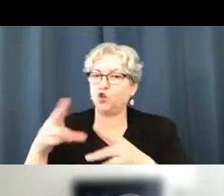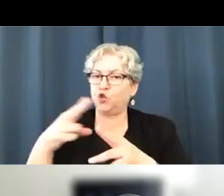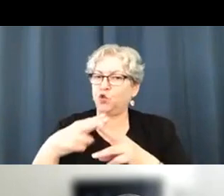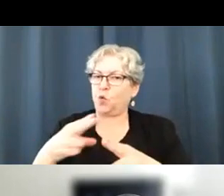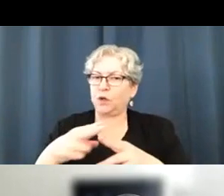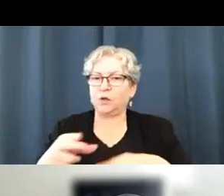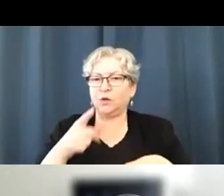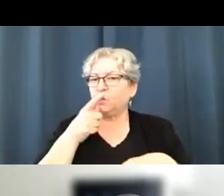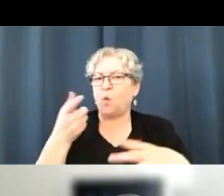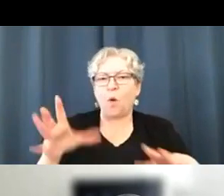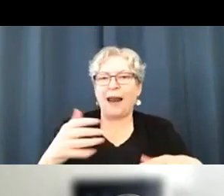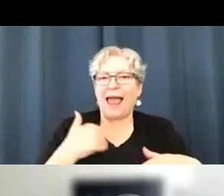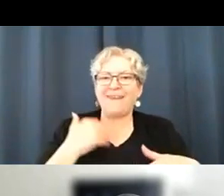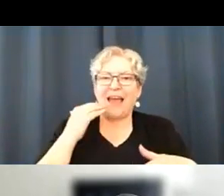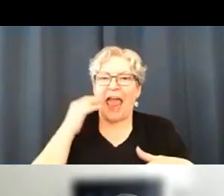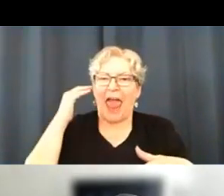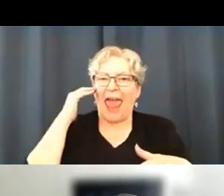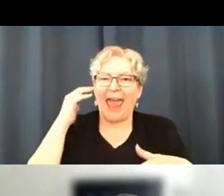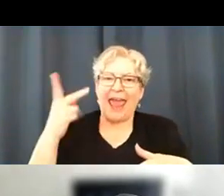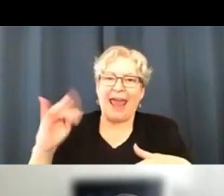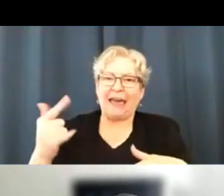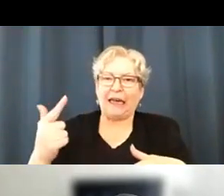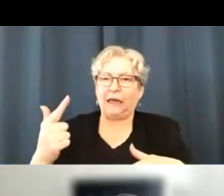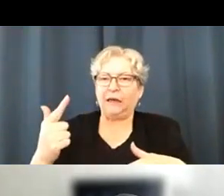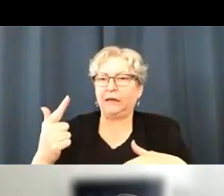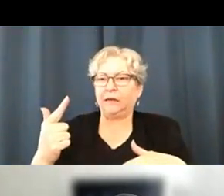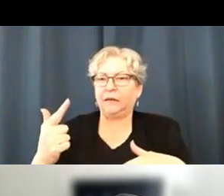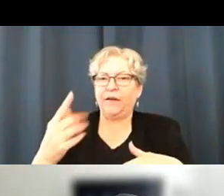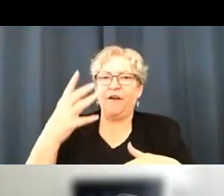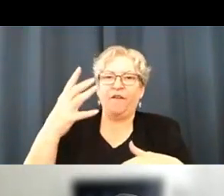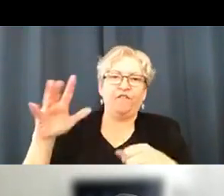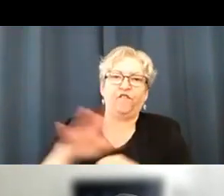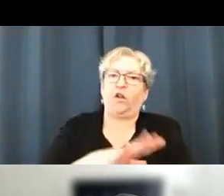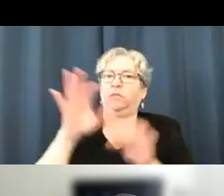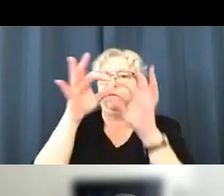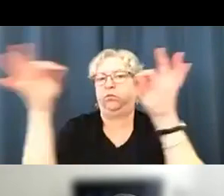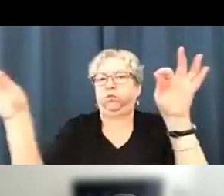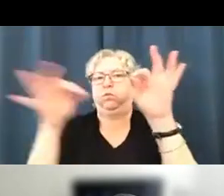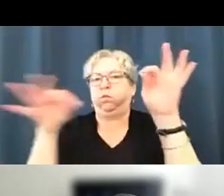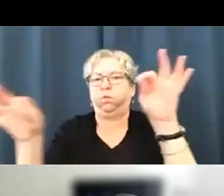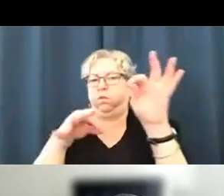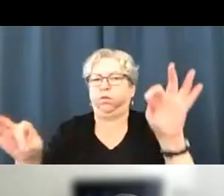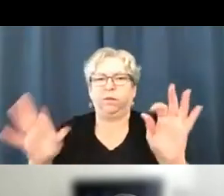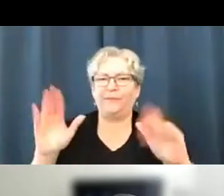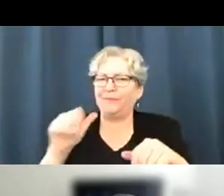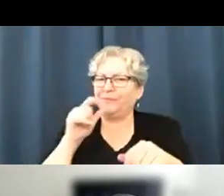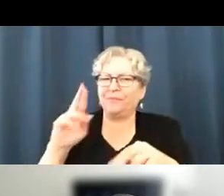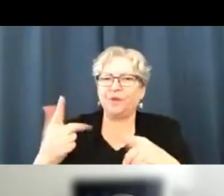You don't wanna have a full sentence of heading. That's not good. They should be short, meaningful